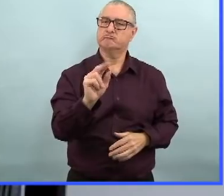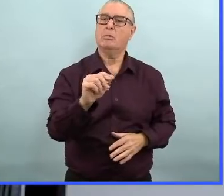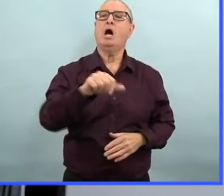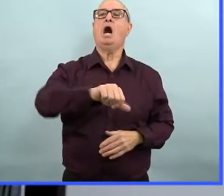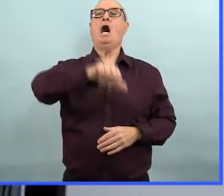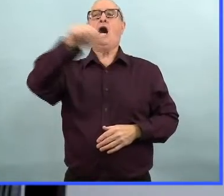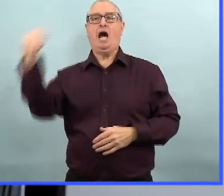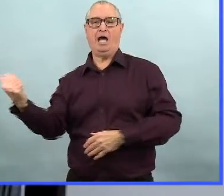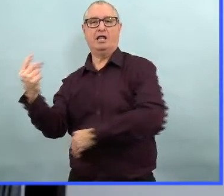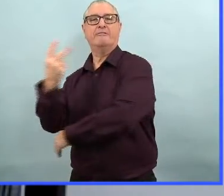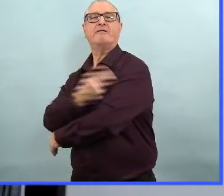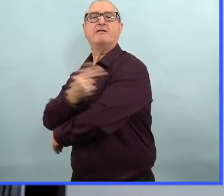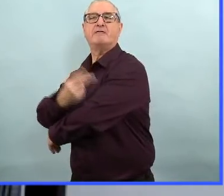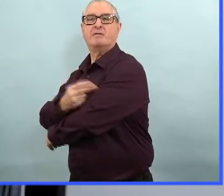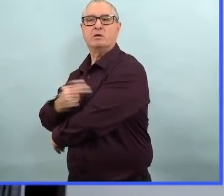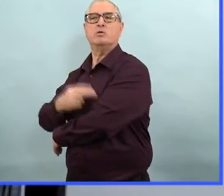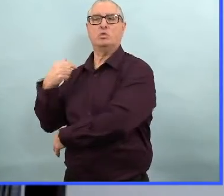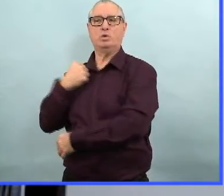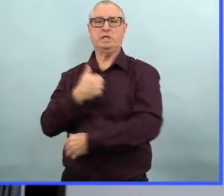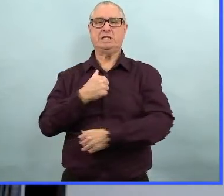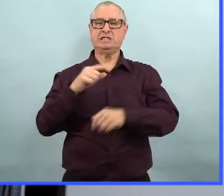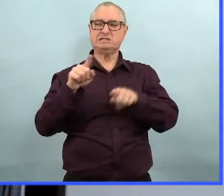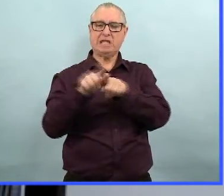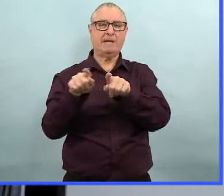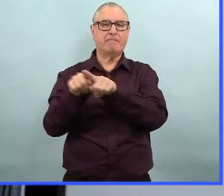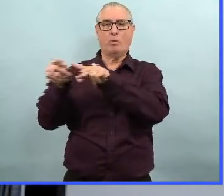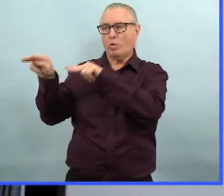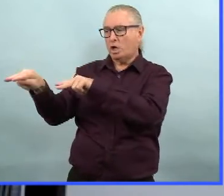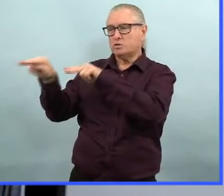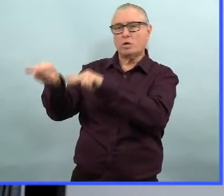we need to boost immunity and protection as soon as we possibly can